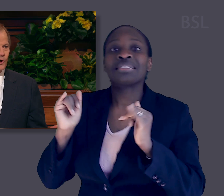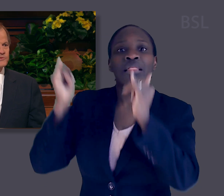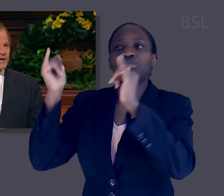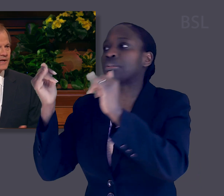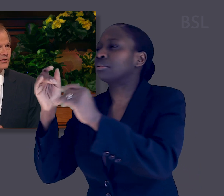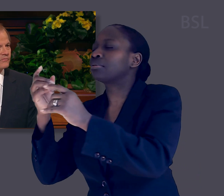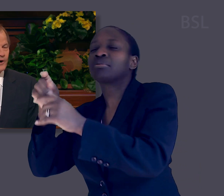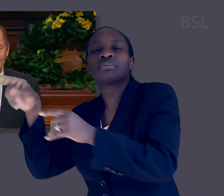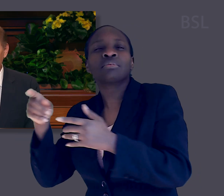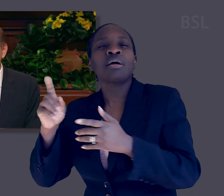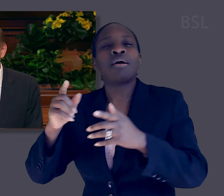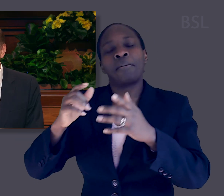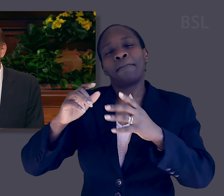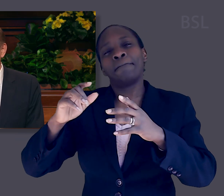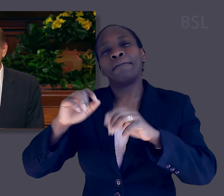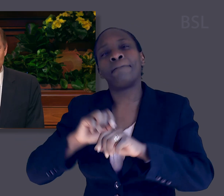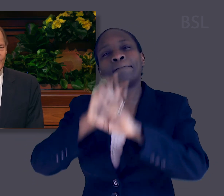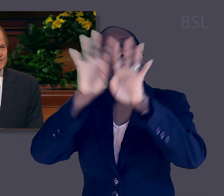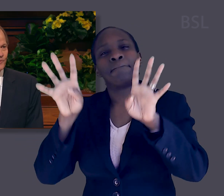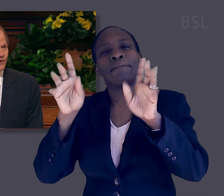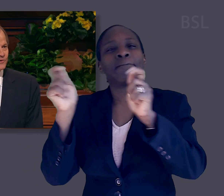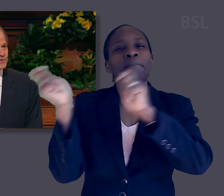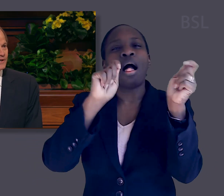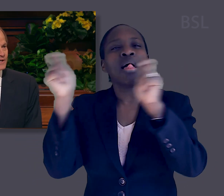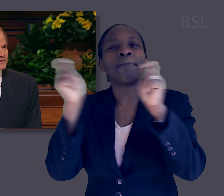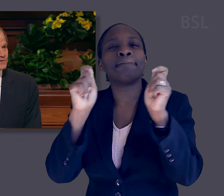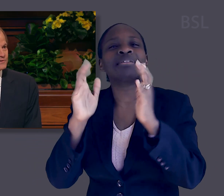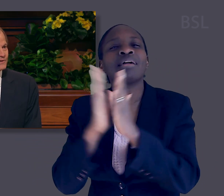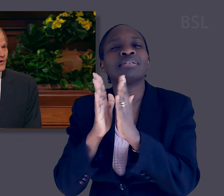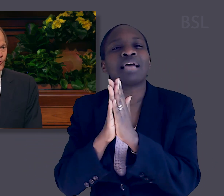Palm Sunday and Good Friday as practiced by some of our Christian cousins.